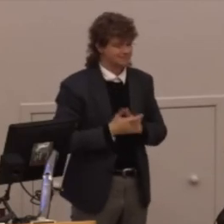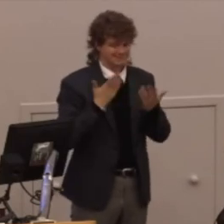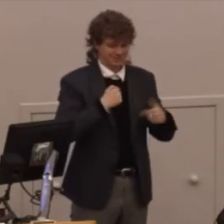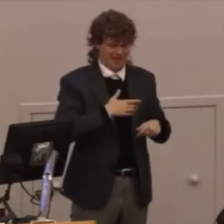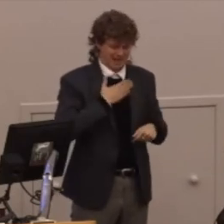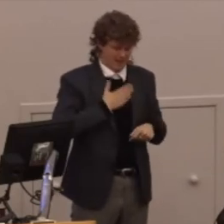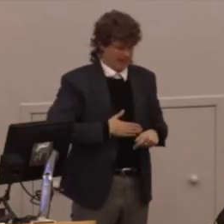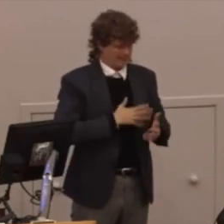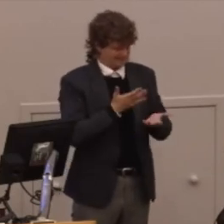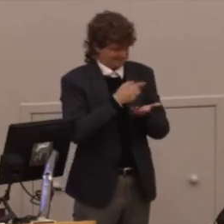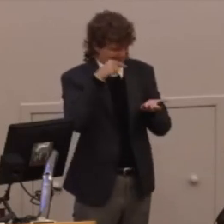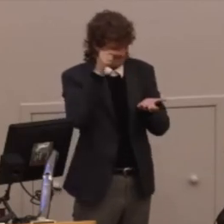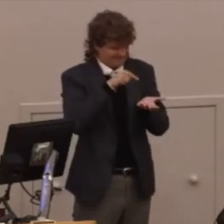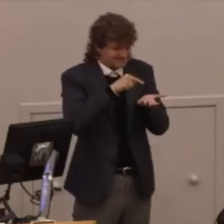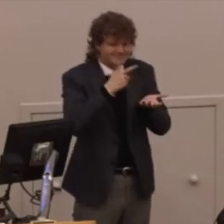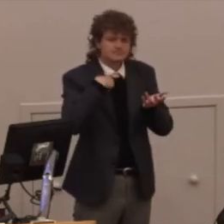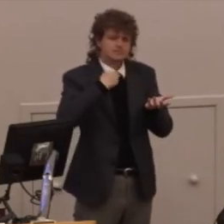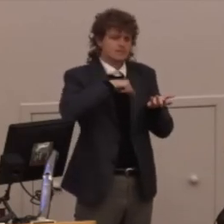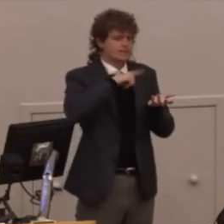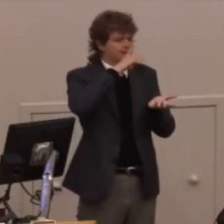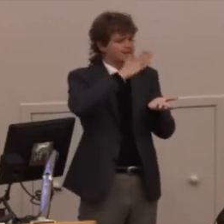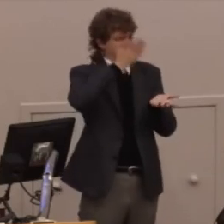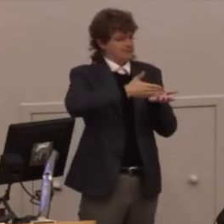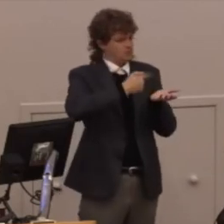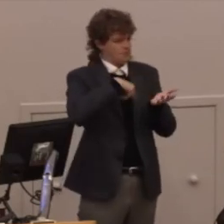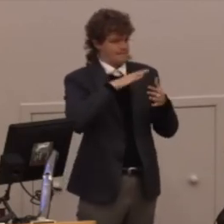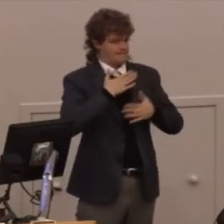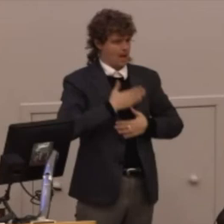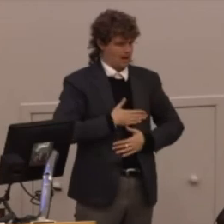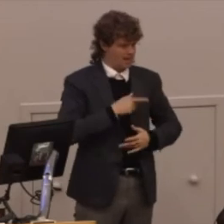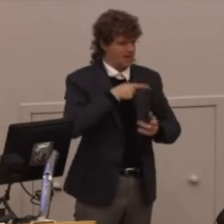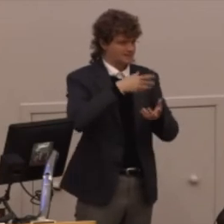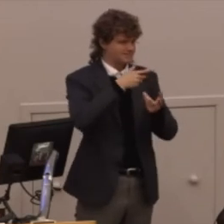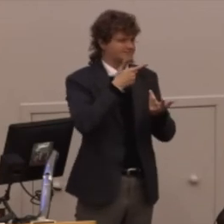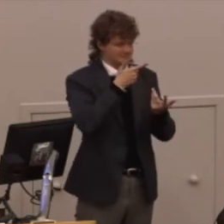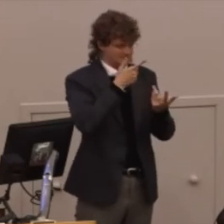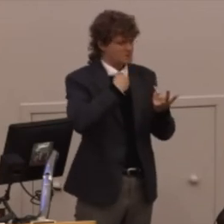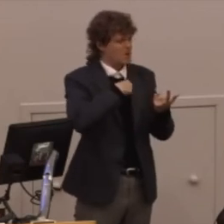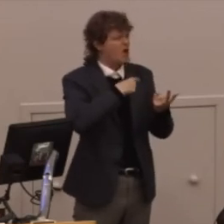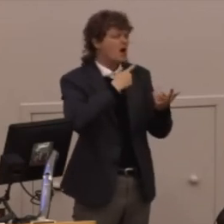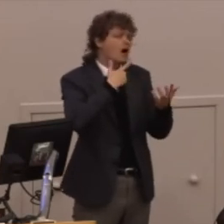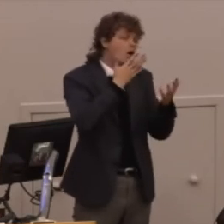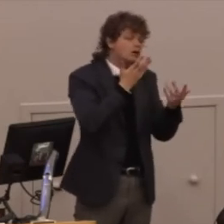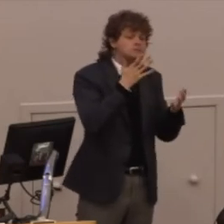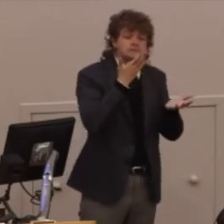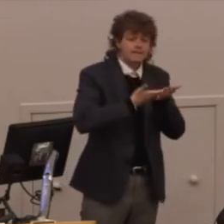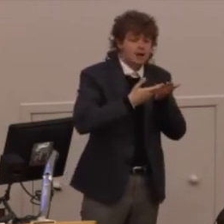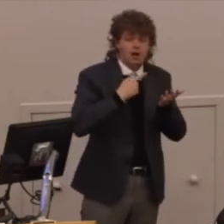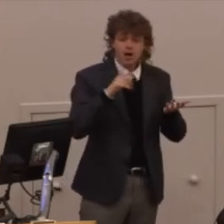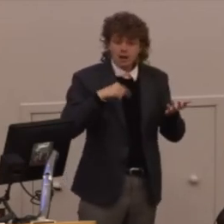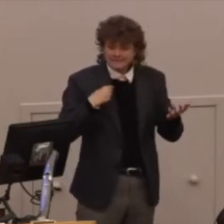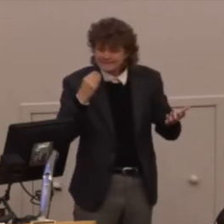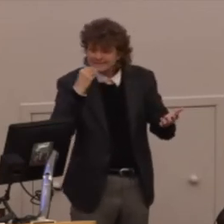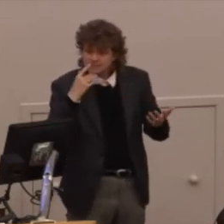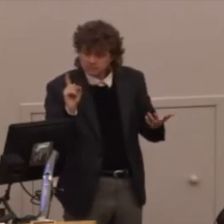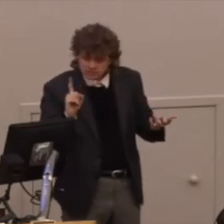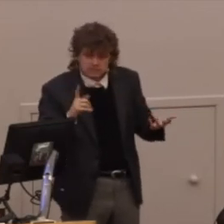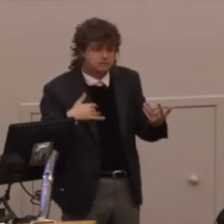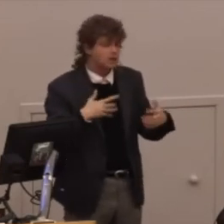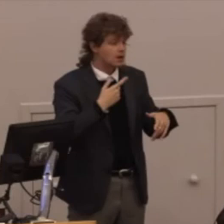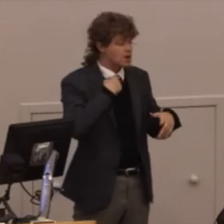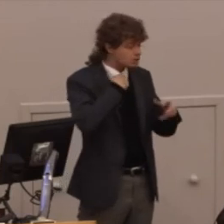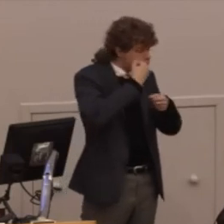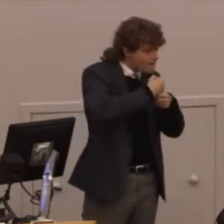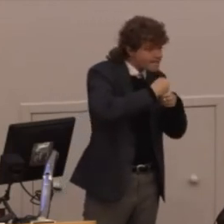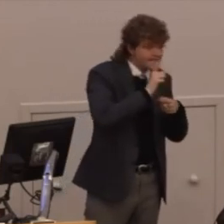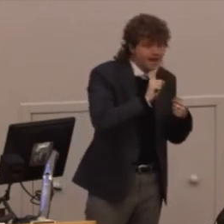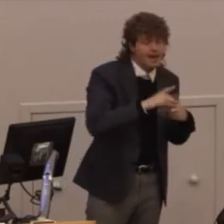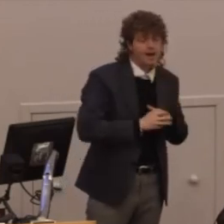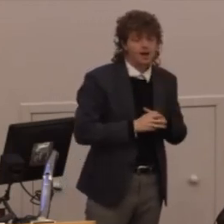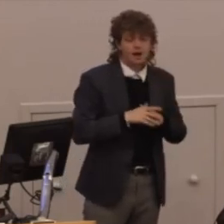own decisions about our bodies. For example, what I want to eat, what career path I want